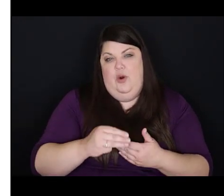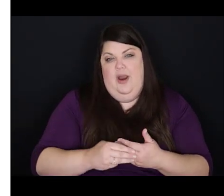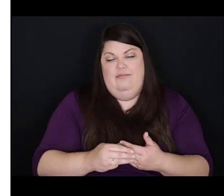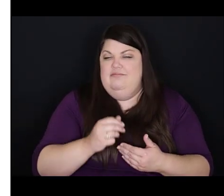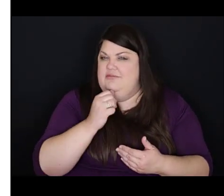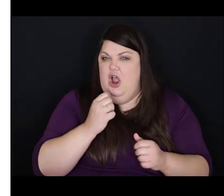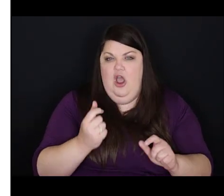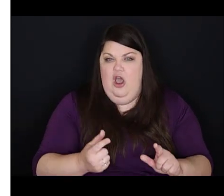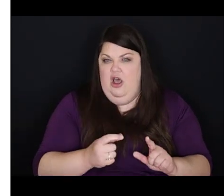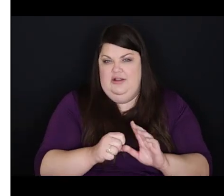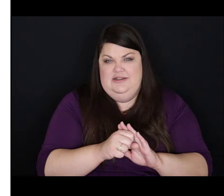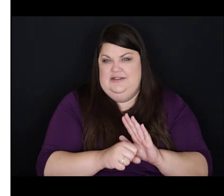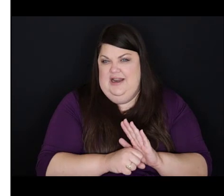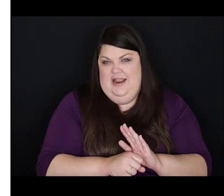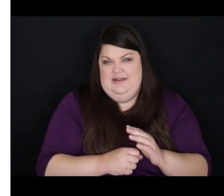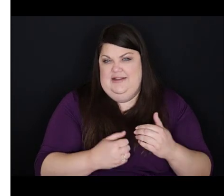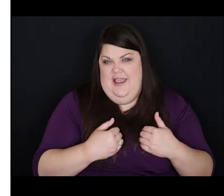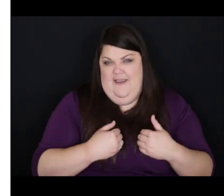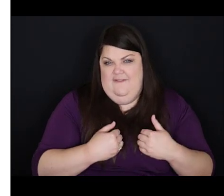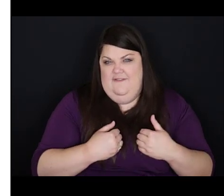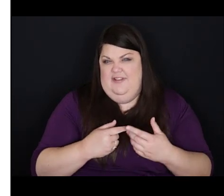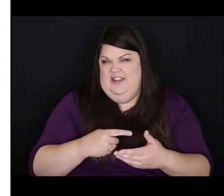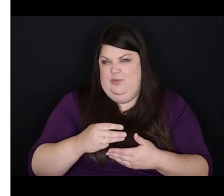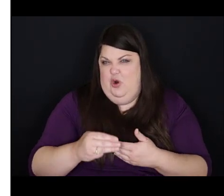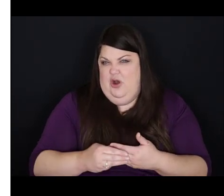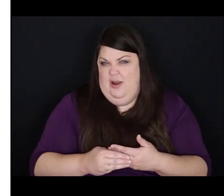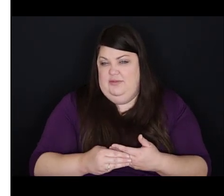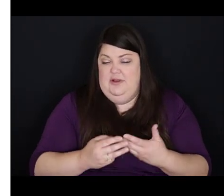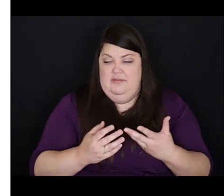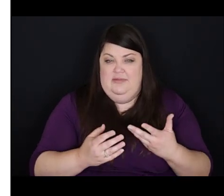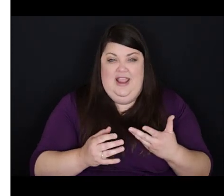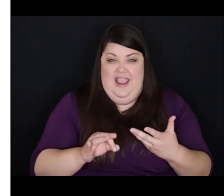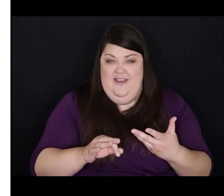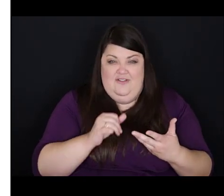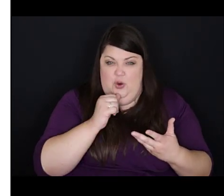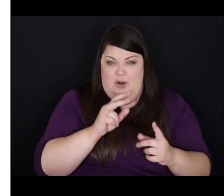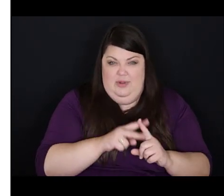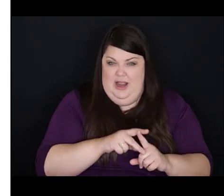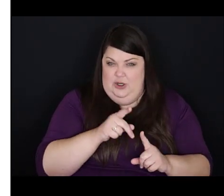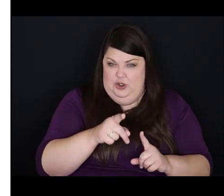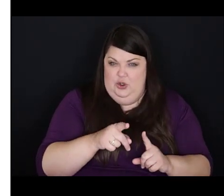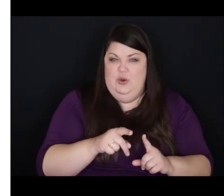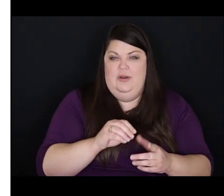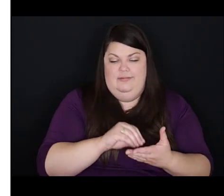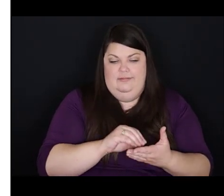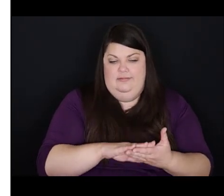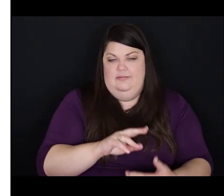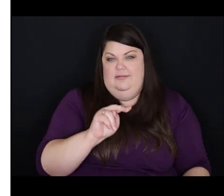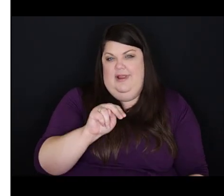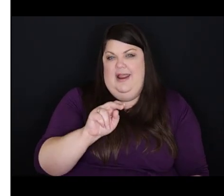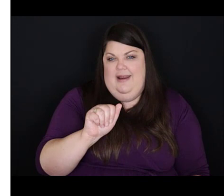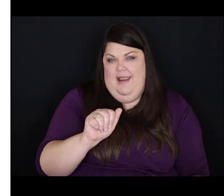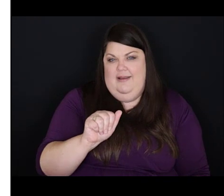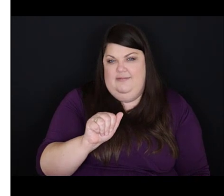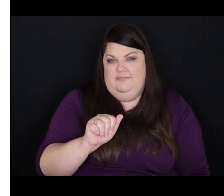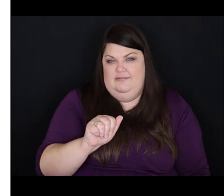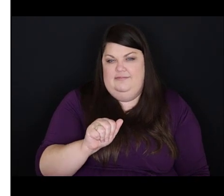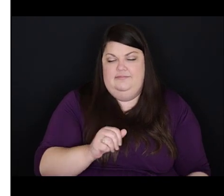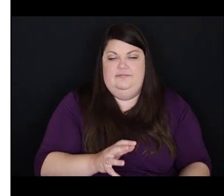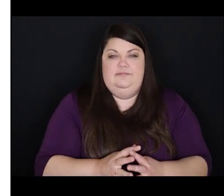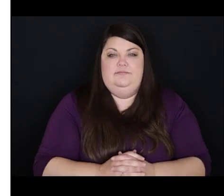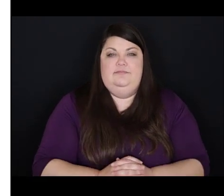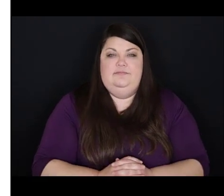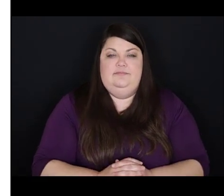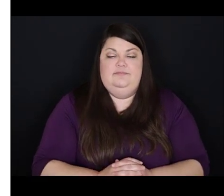If not, you should enter “not applicable” in the text box for this part. (5) State agency